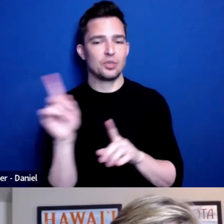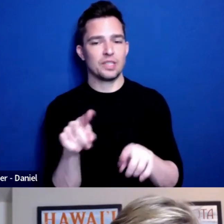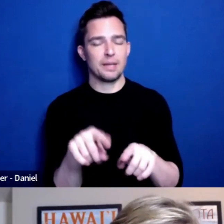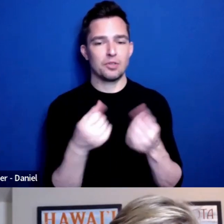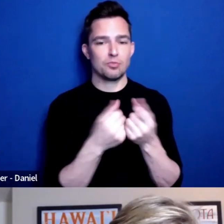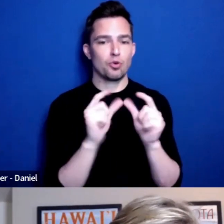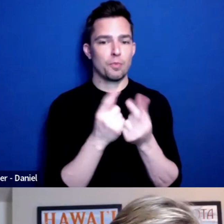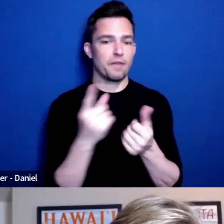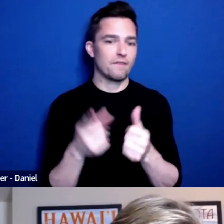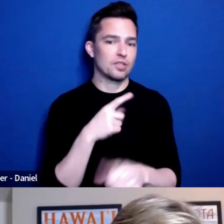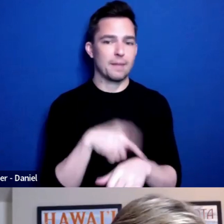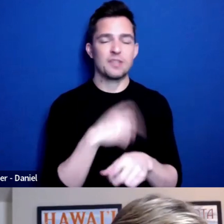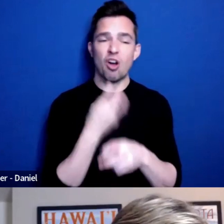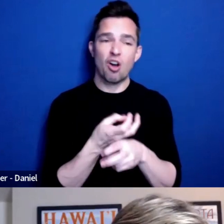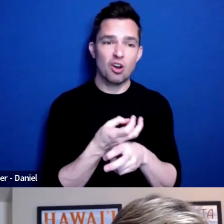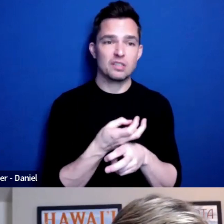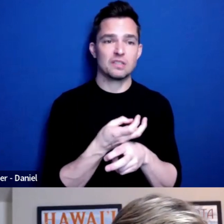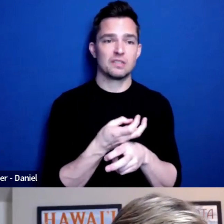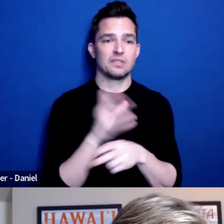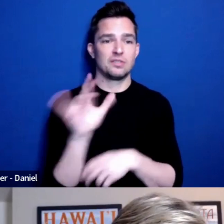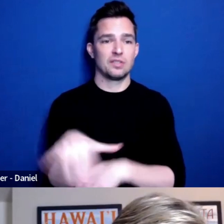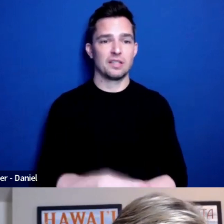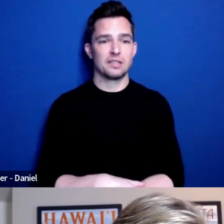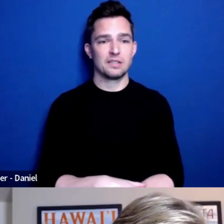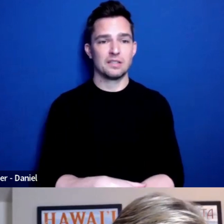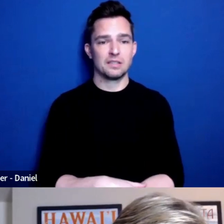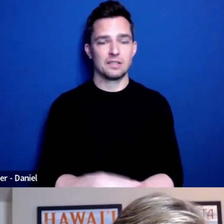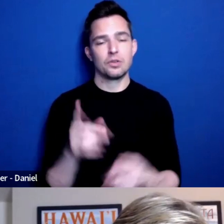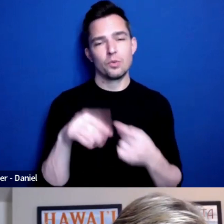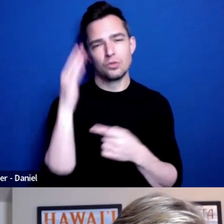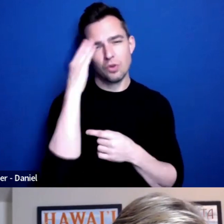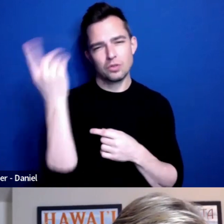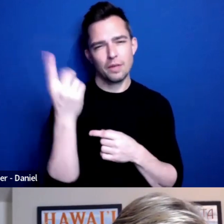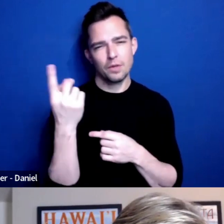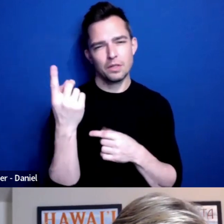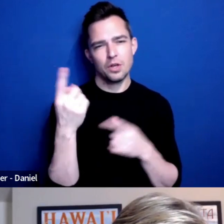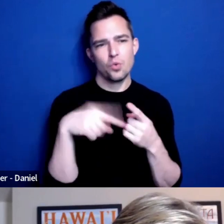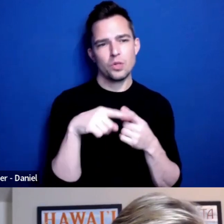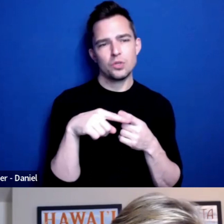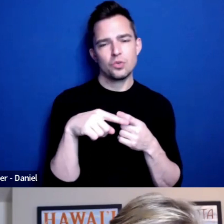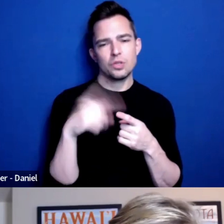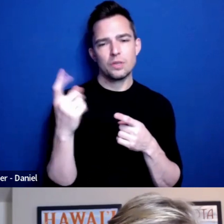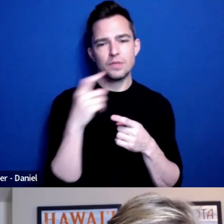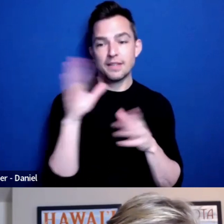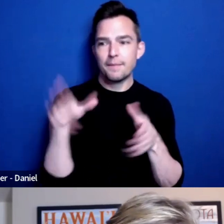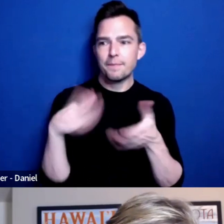first time, it's hard to do. And when you when you know, somebody, when you need to get somebody can say here, sit here,